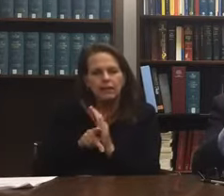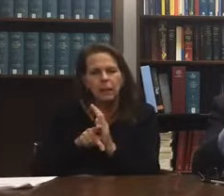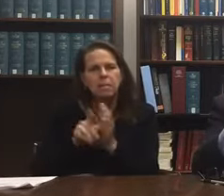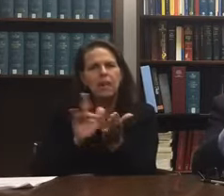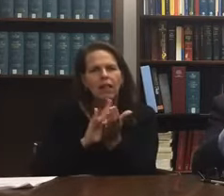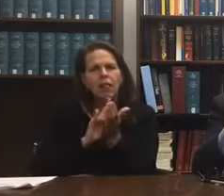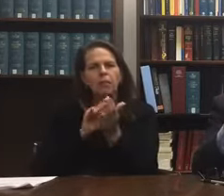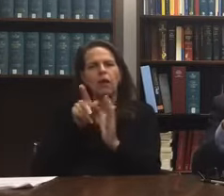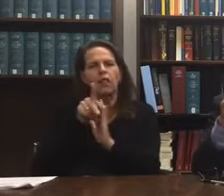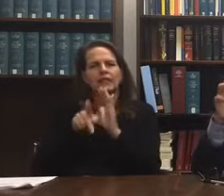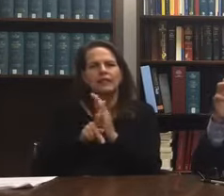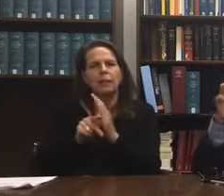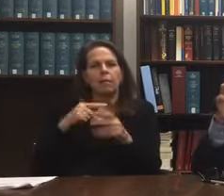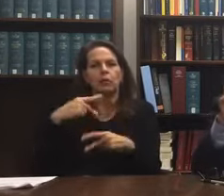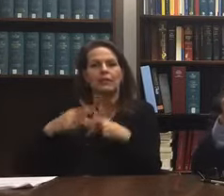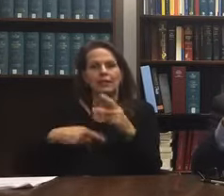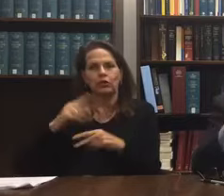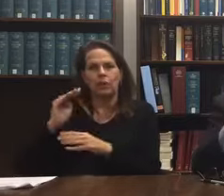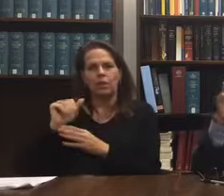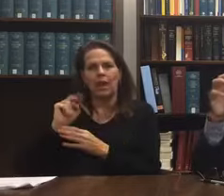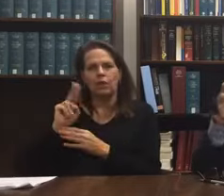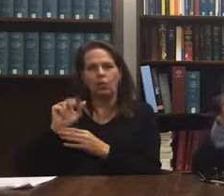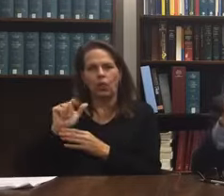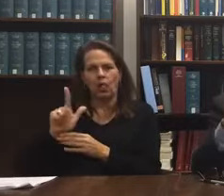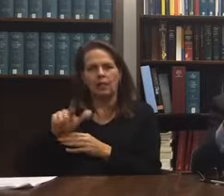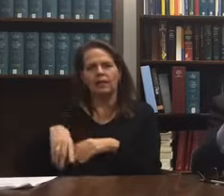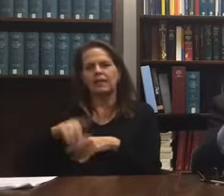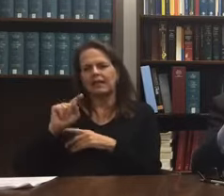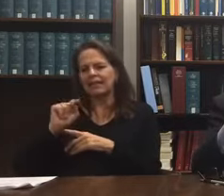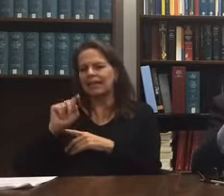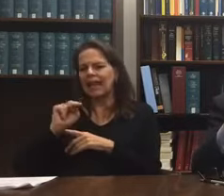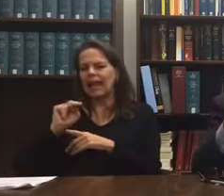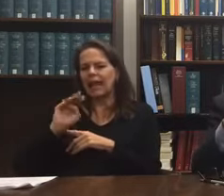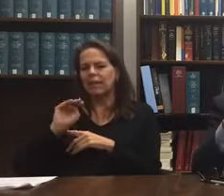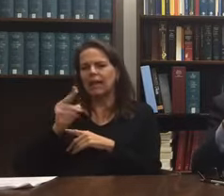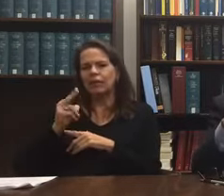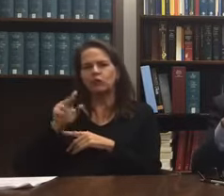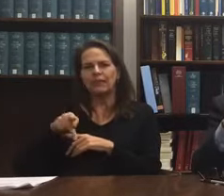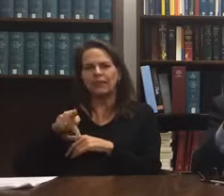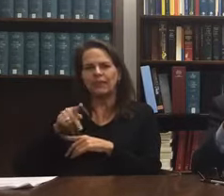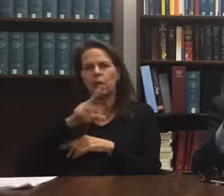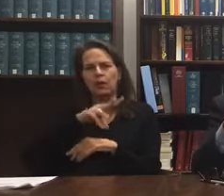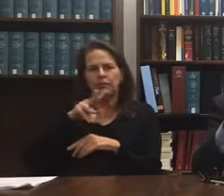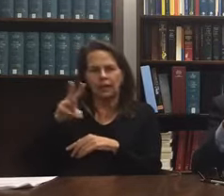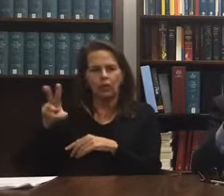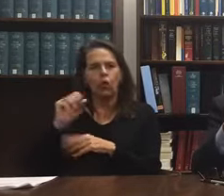manual which can be found at the T MHP website or it's the health plans nursing